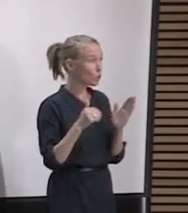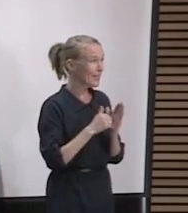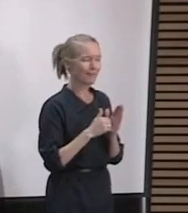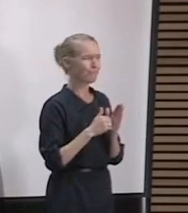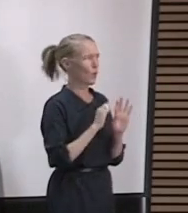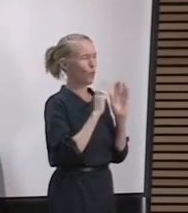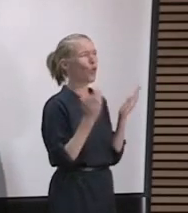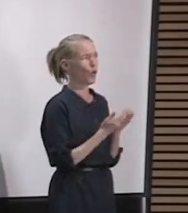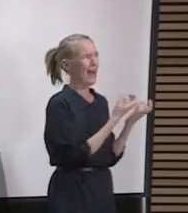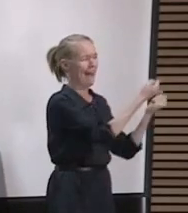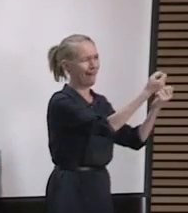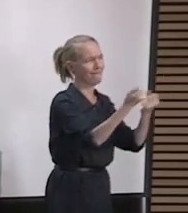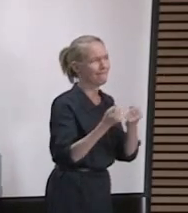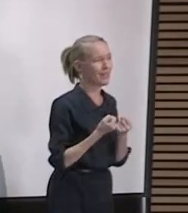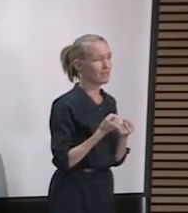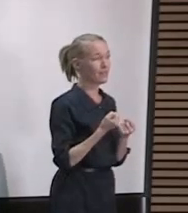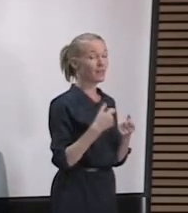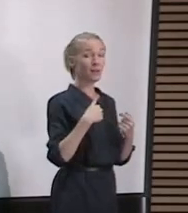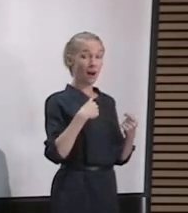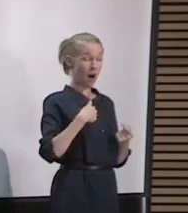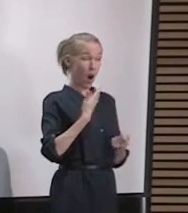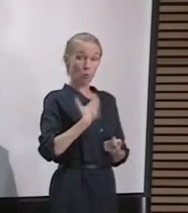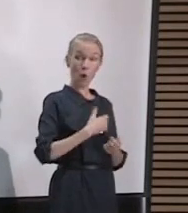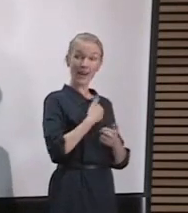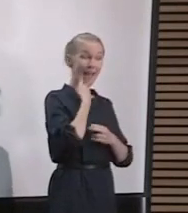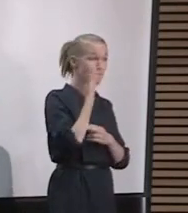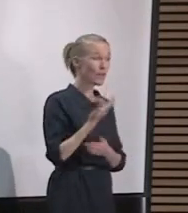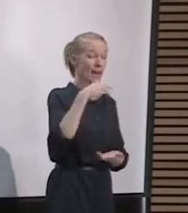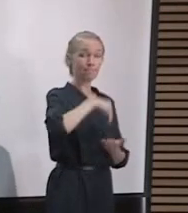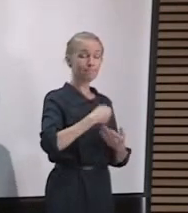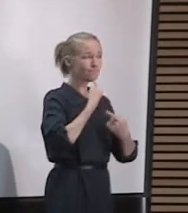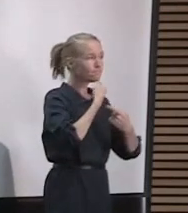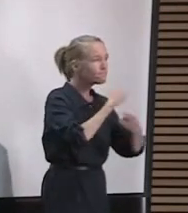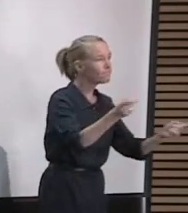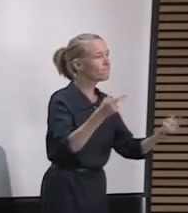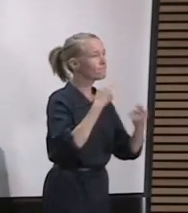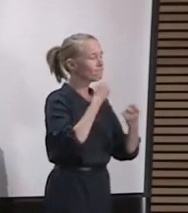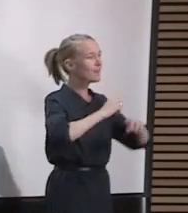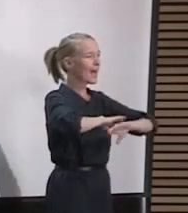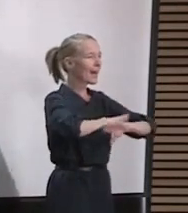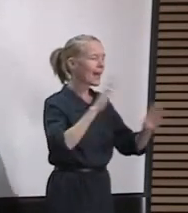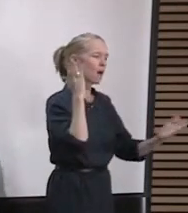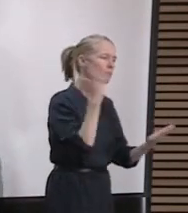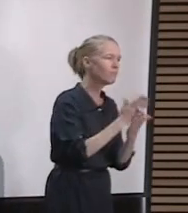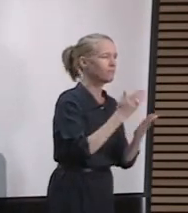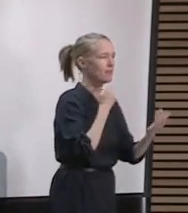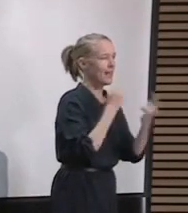job as making sure that we're utterly consistent. That we are providing as much